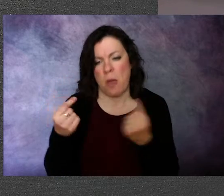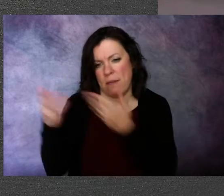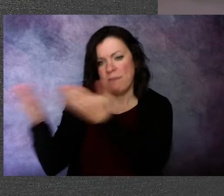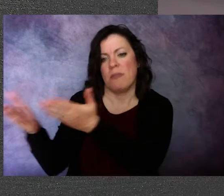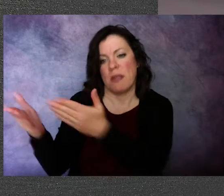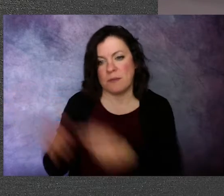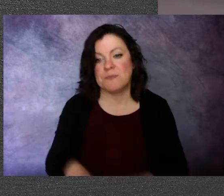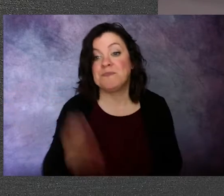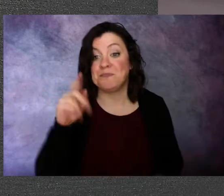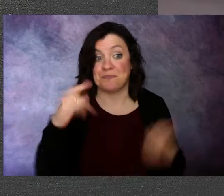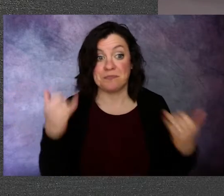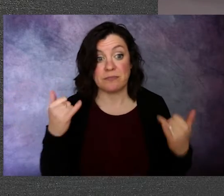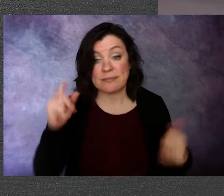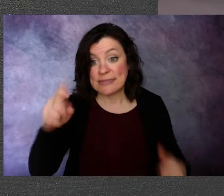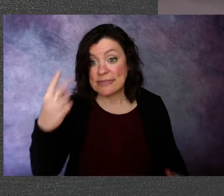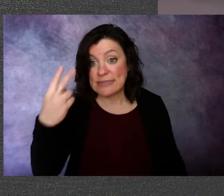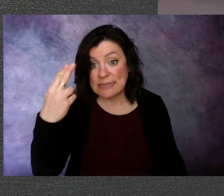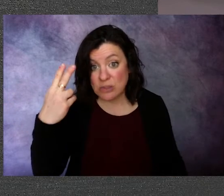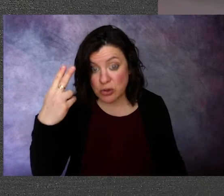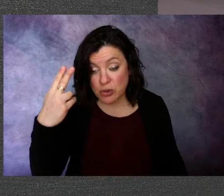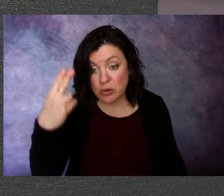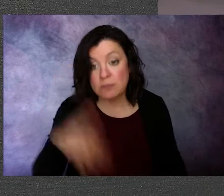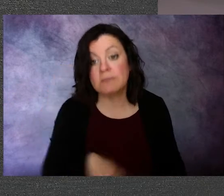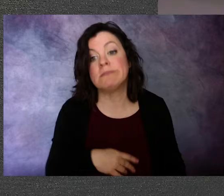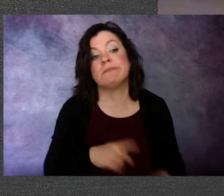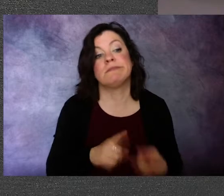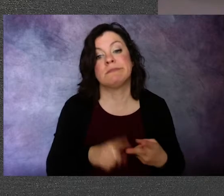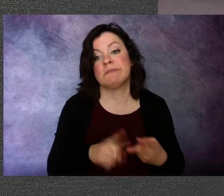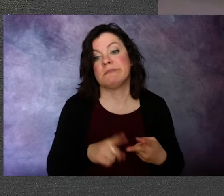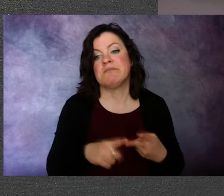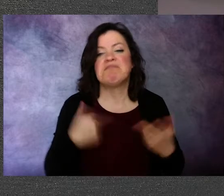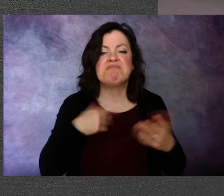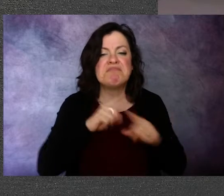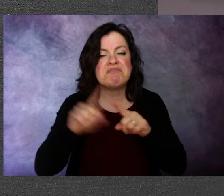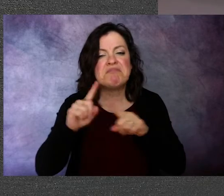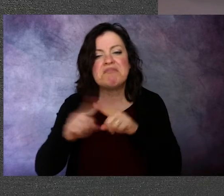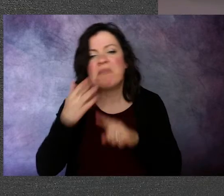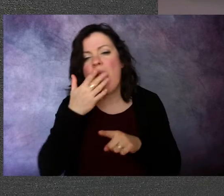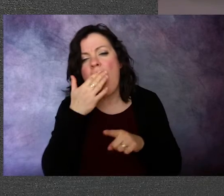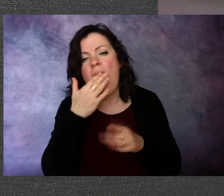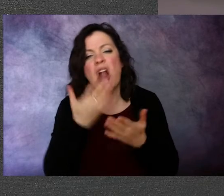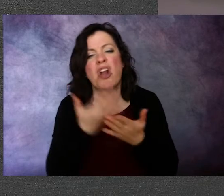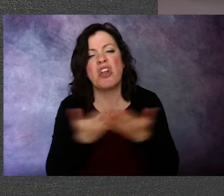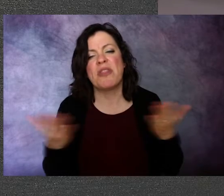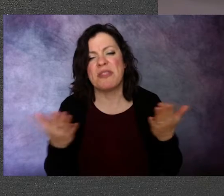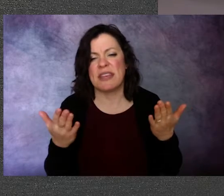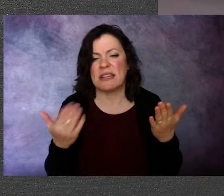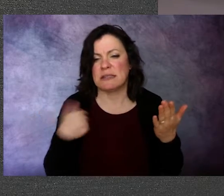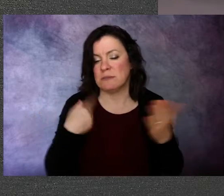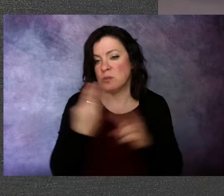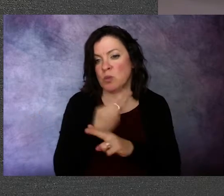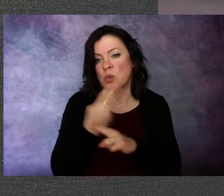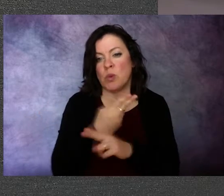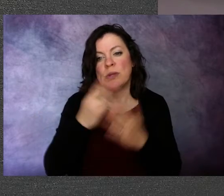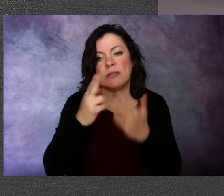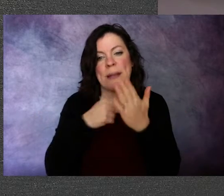are a pair of scissors. Some, I have some coloring supplies. I actually found some paint sticks. These are really fun.